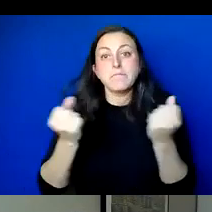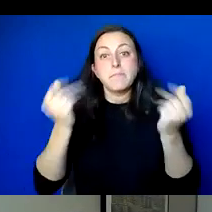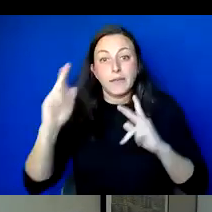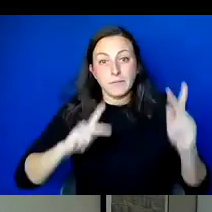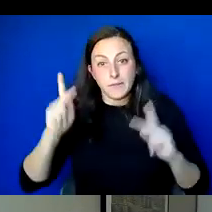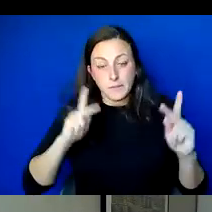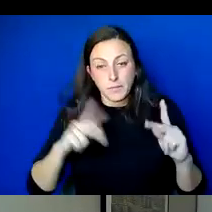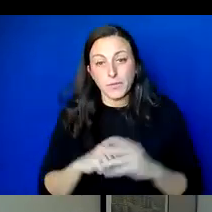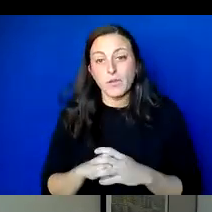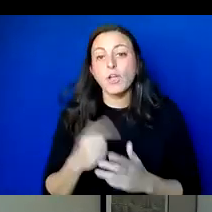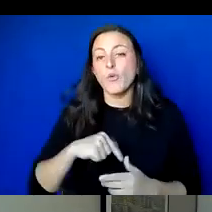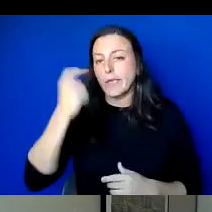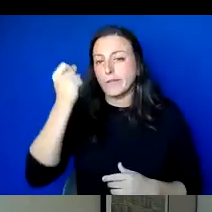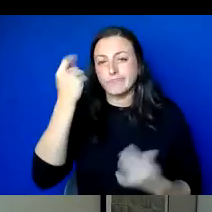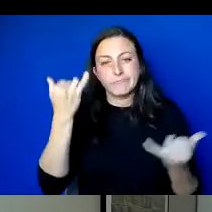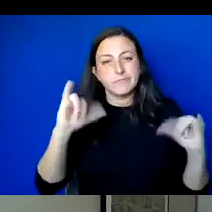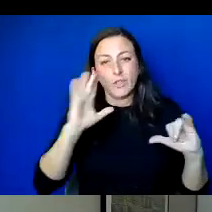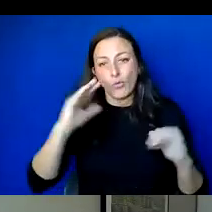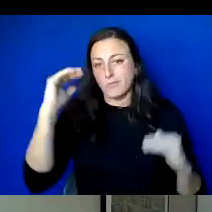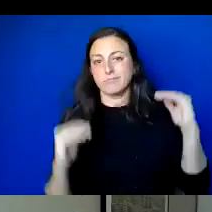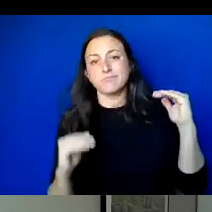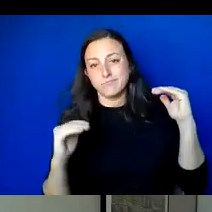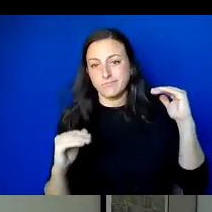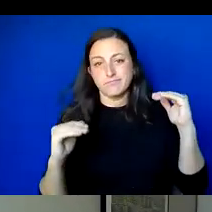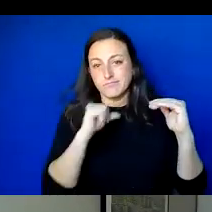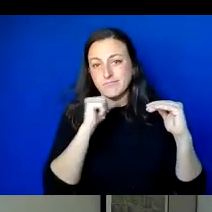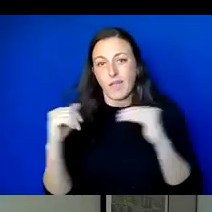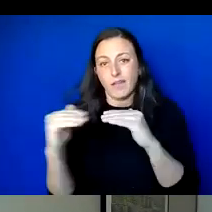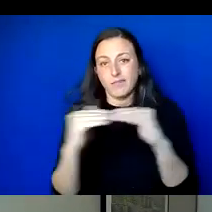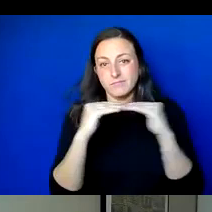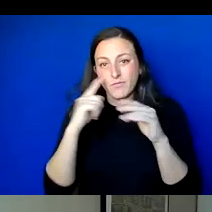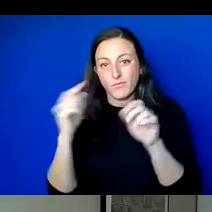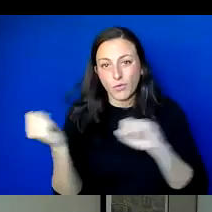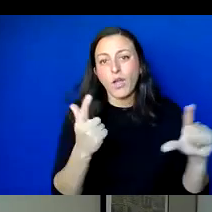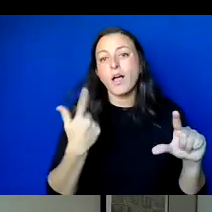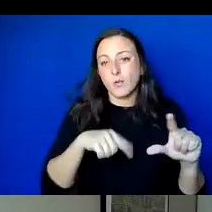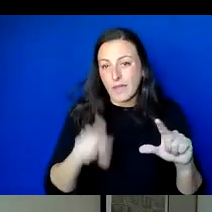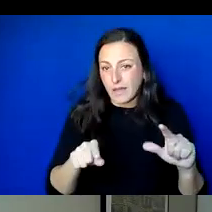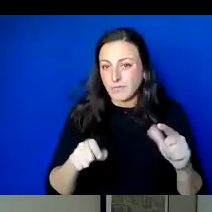disparities will come from that, and work needs to be done to bring up the rates in